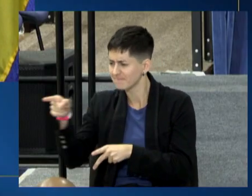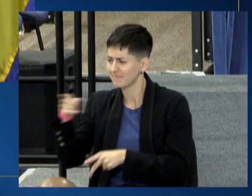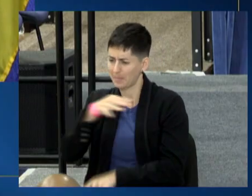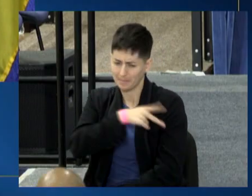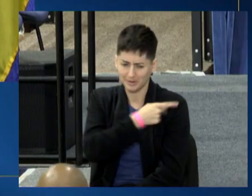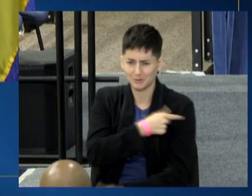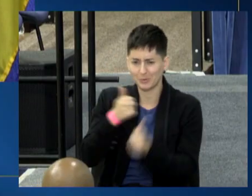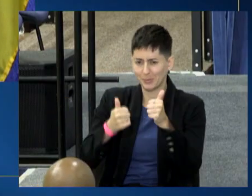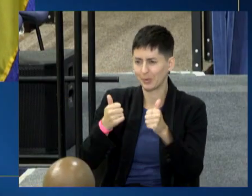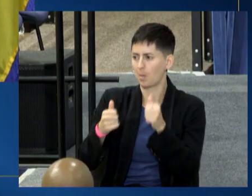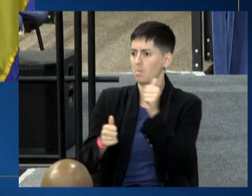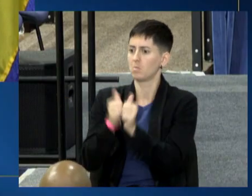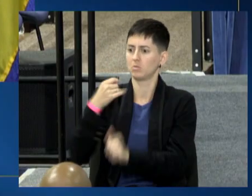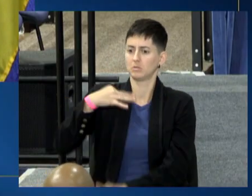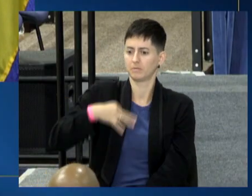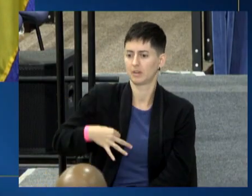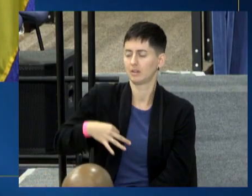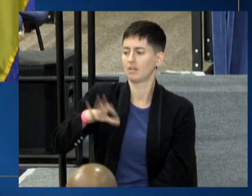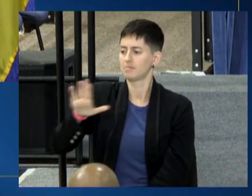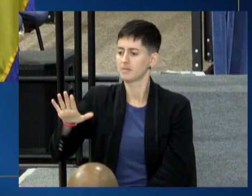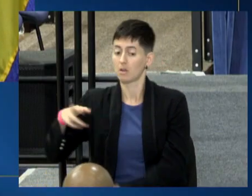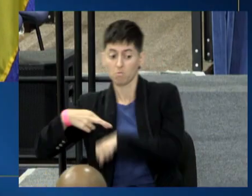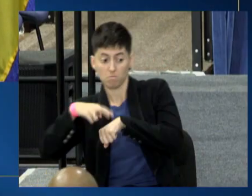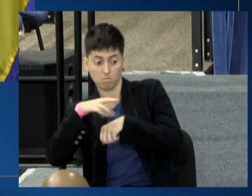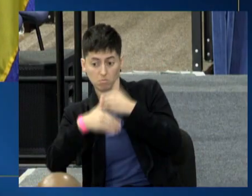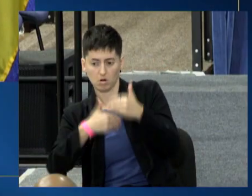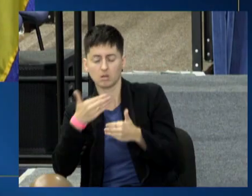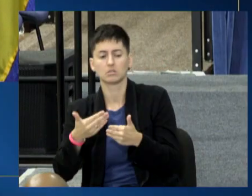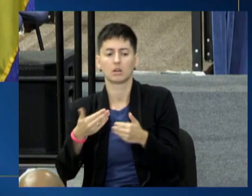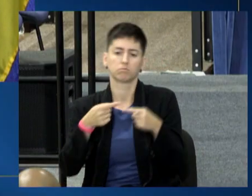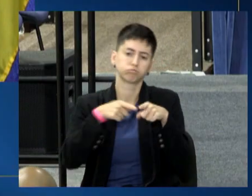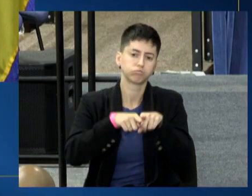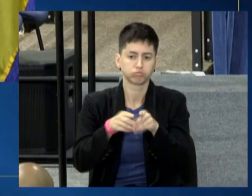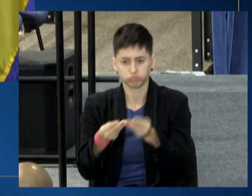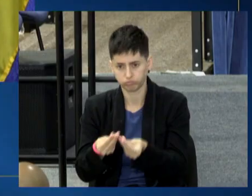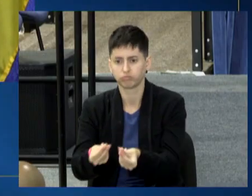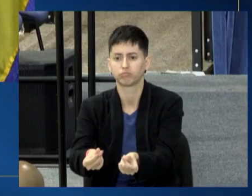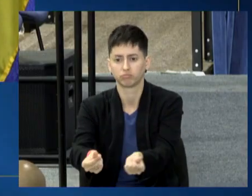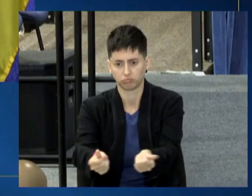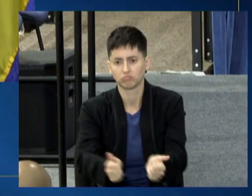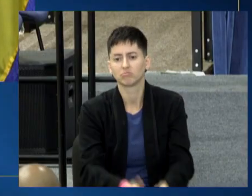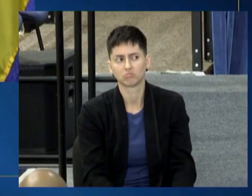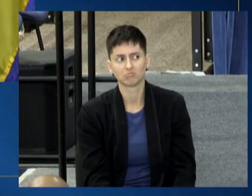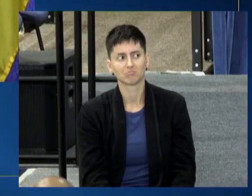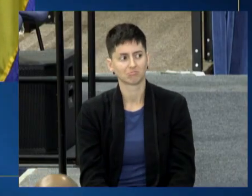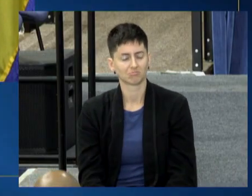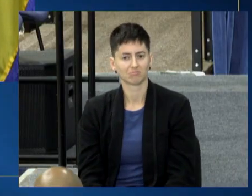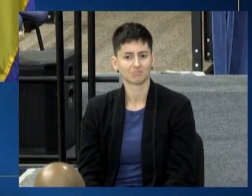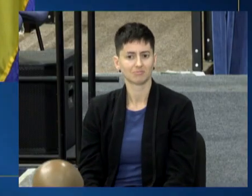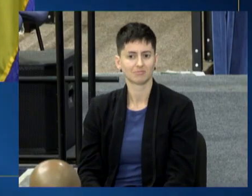this goes a long way towards directly supporting the Biden Cancer Moonshot's navigation work.